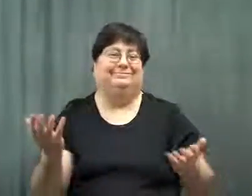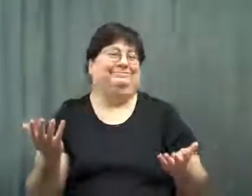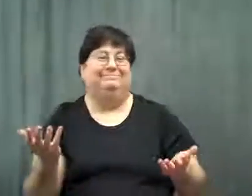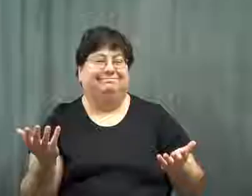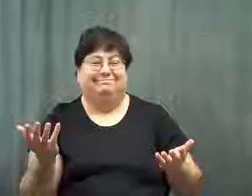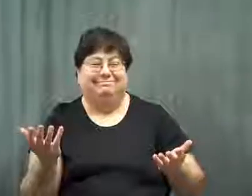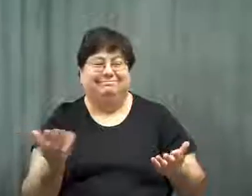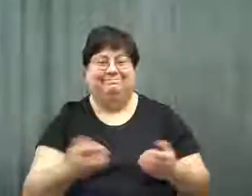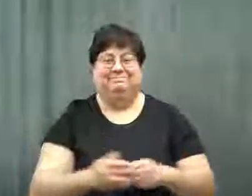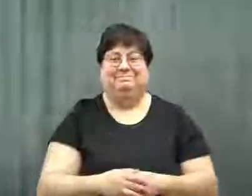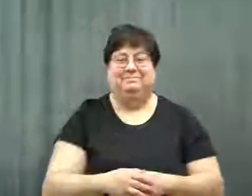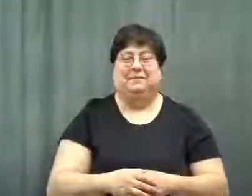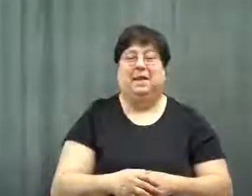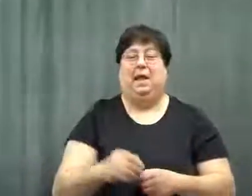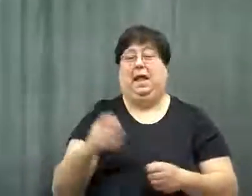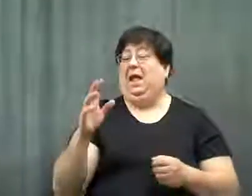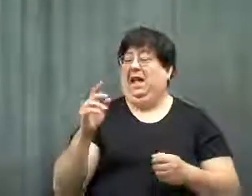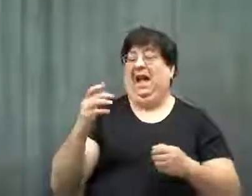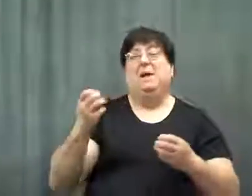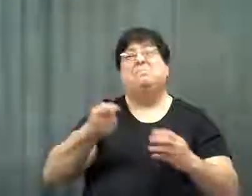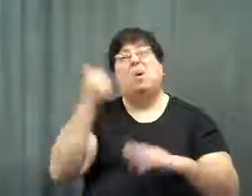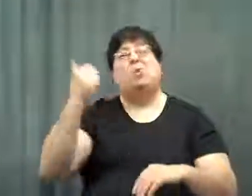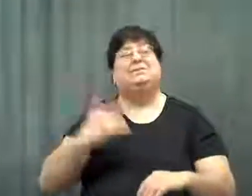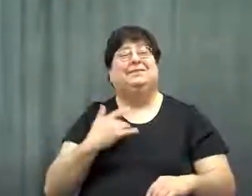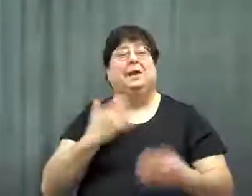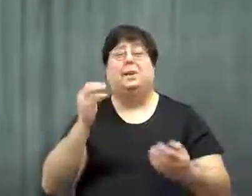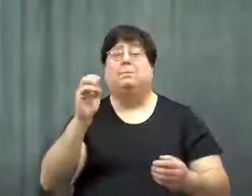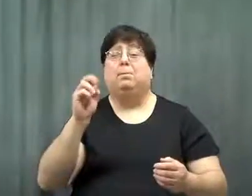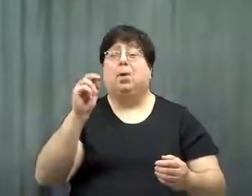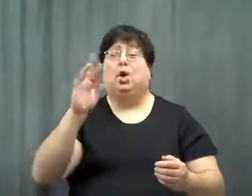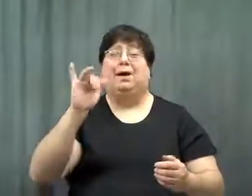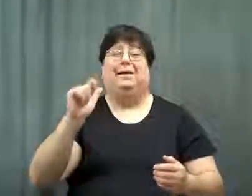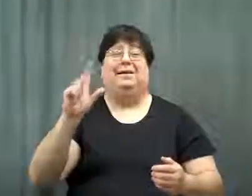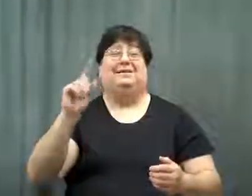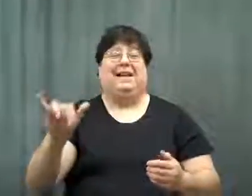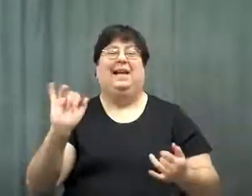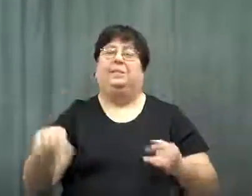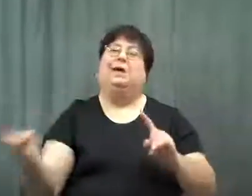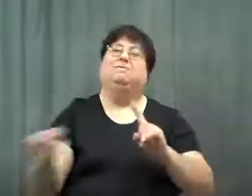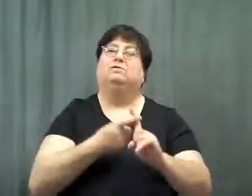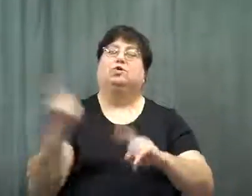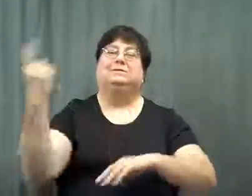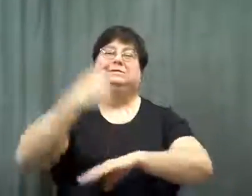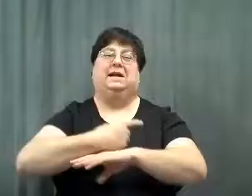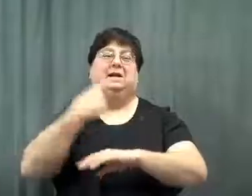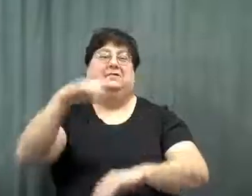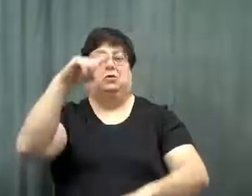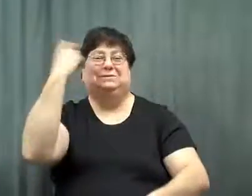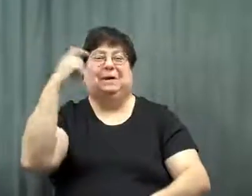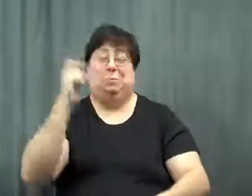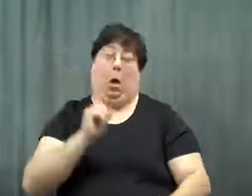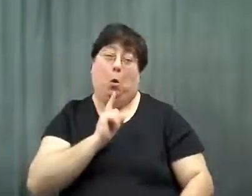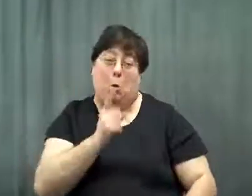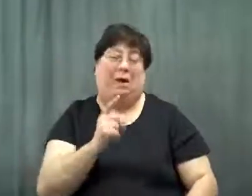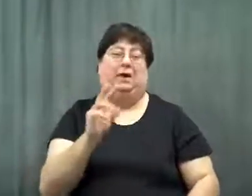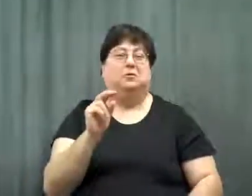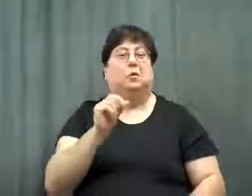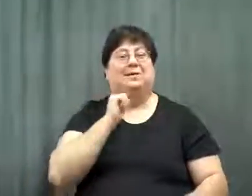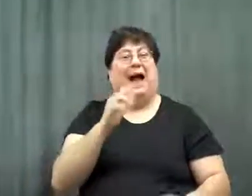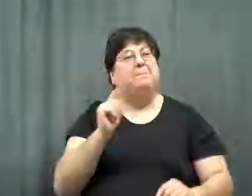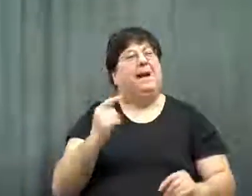Most consider Memorial Day the first day of summer, though it actually isn't.